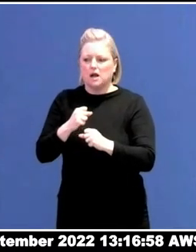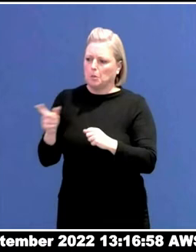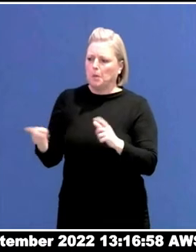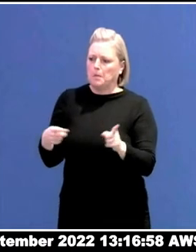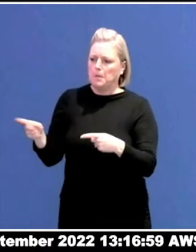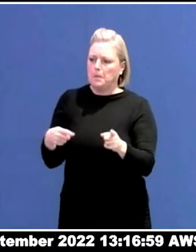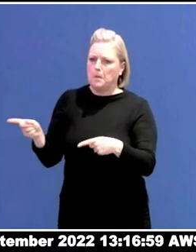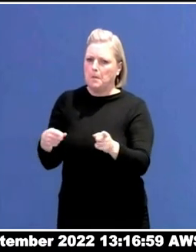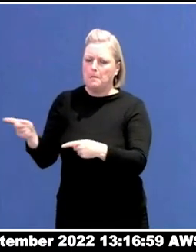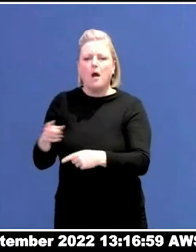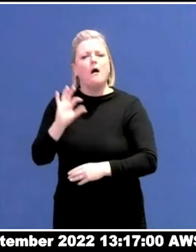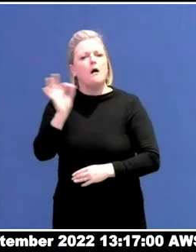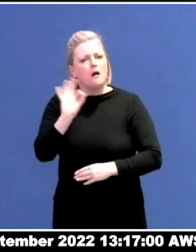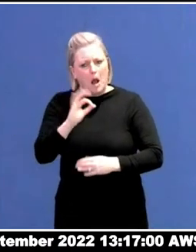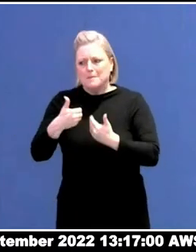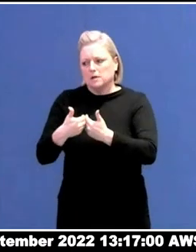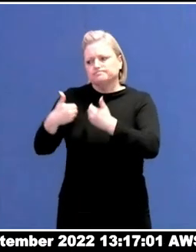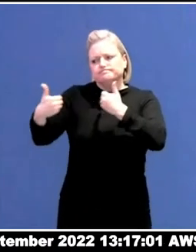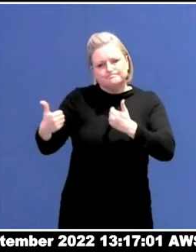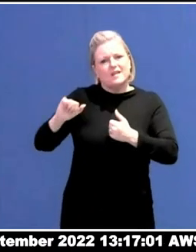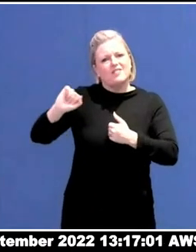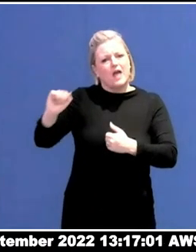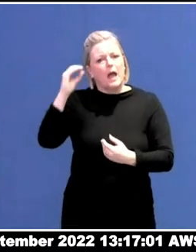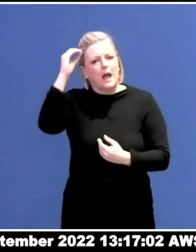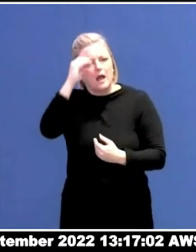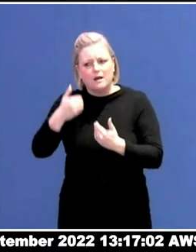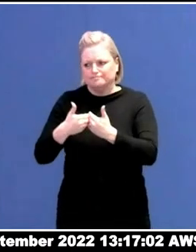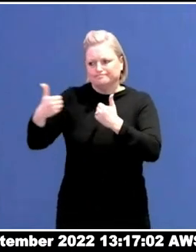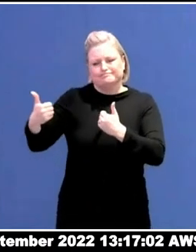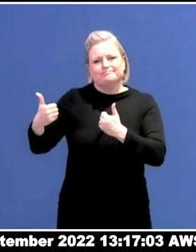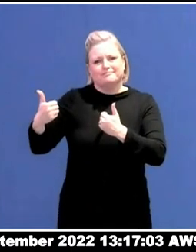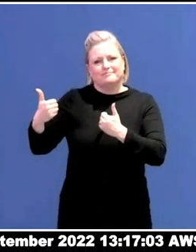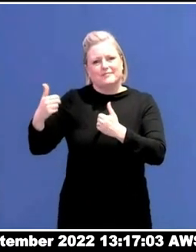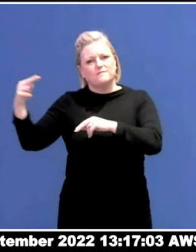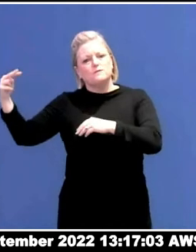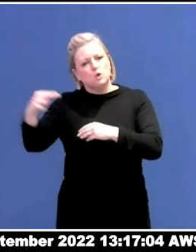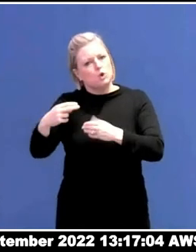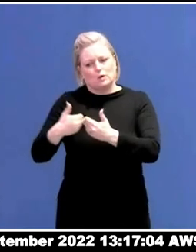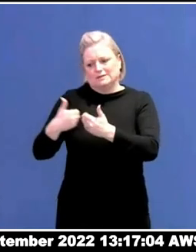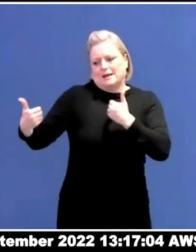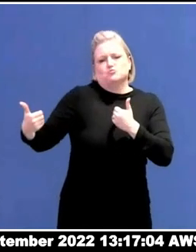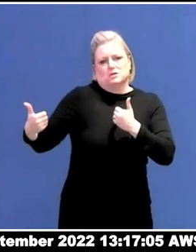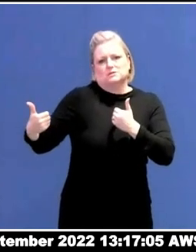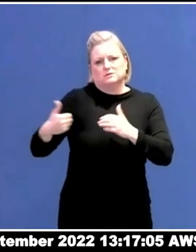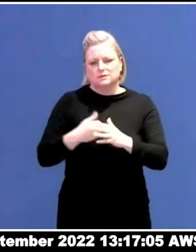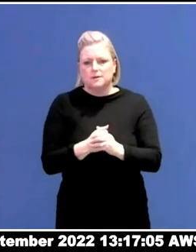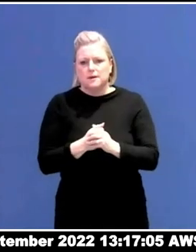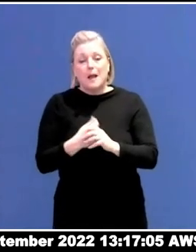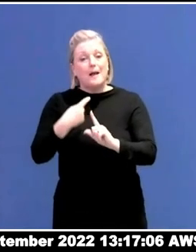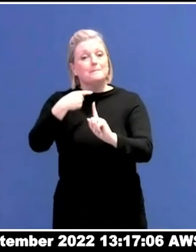They should be respectful of difference and have, as a measurable goal, improvement in